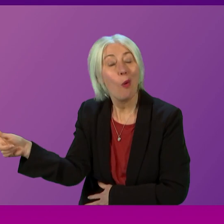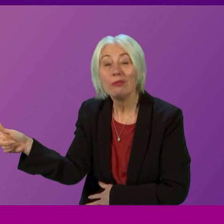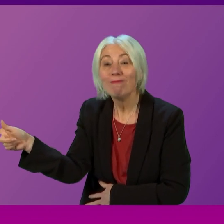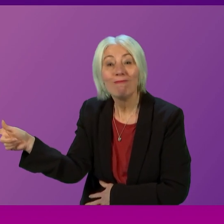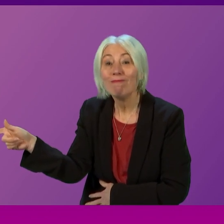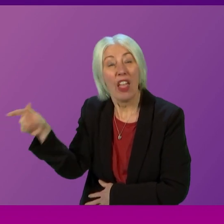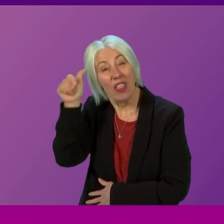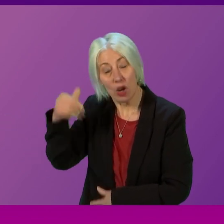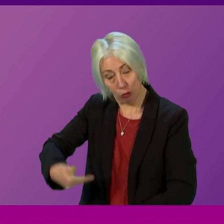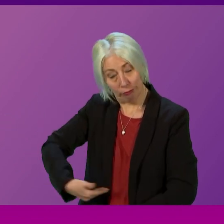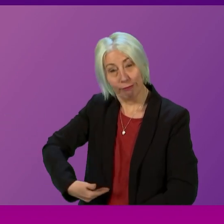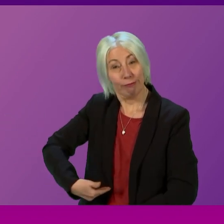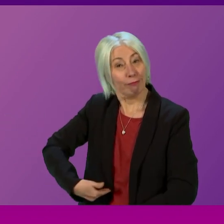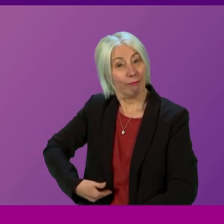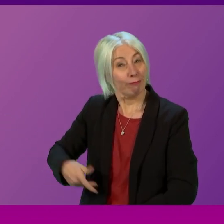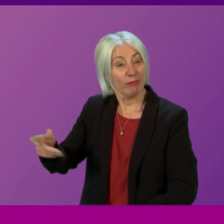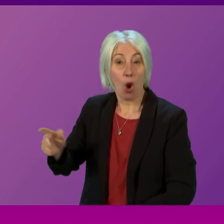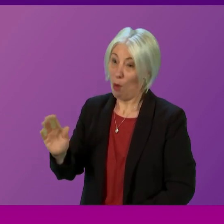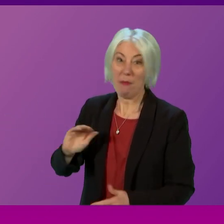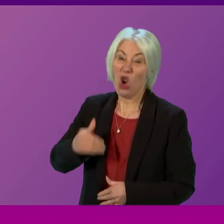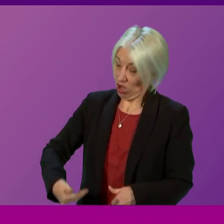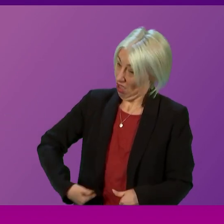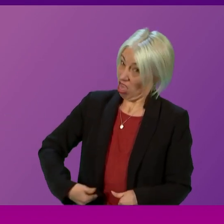deep down inside—or not even so deep down inside—that their